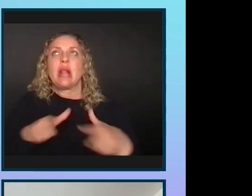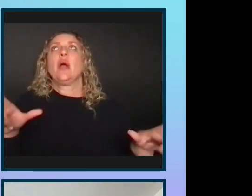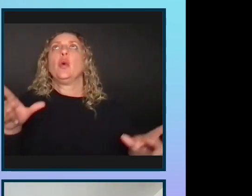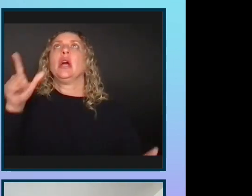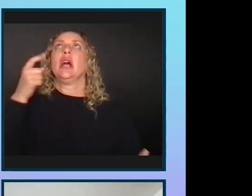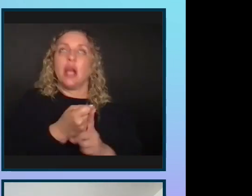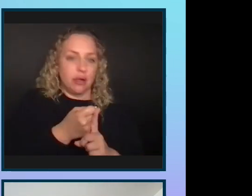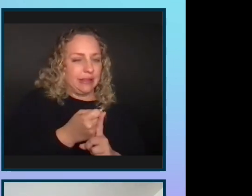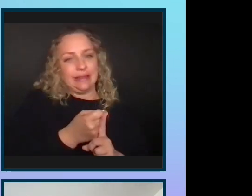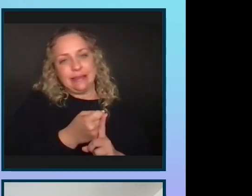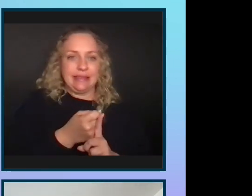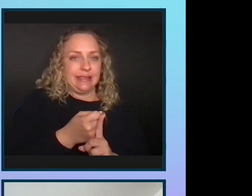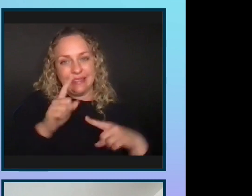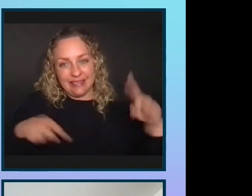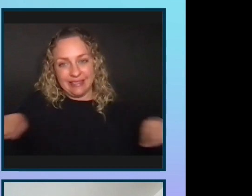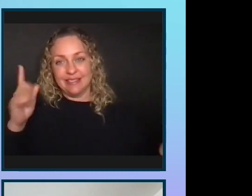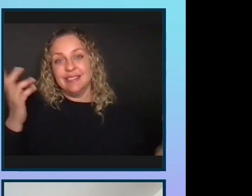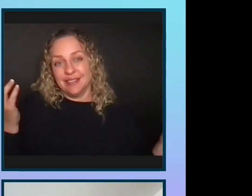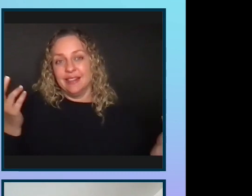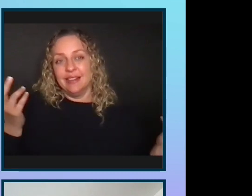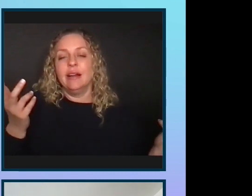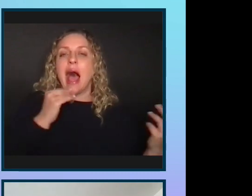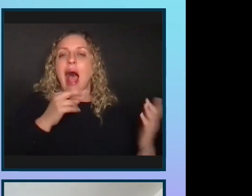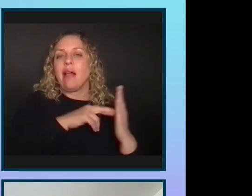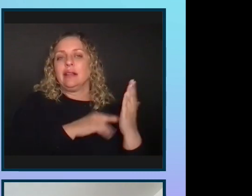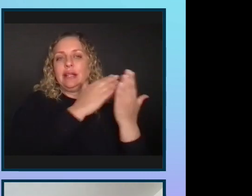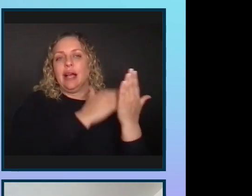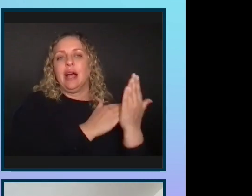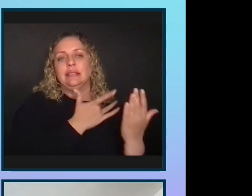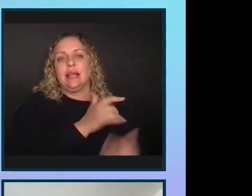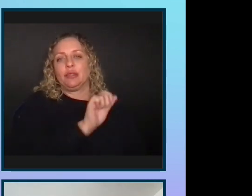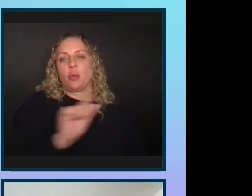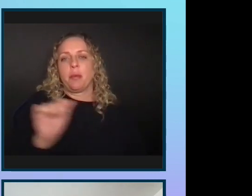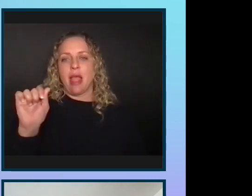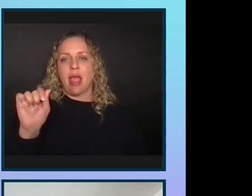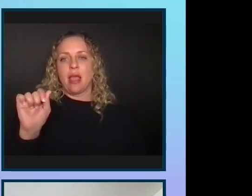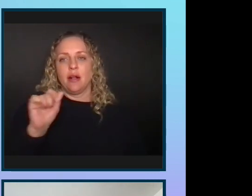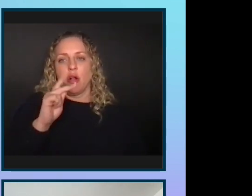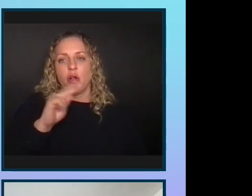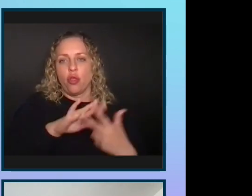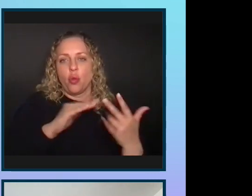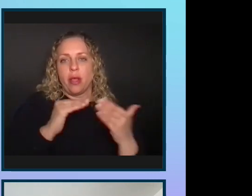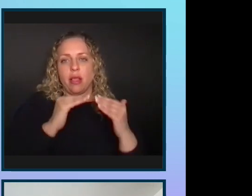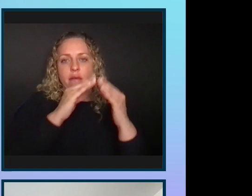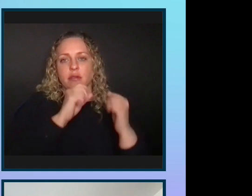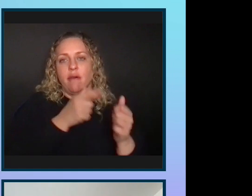These guidelines also tend to be AAA. So there are three levels of compliance when it comes to WCAG guidelines,